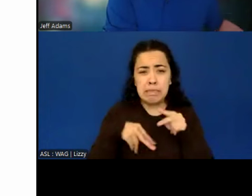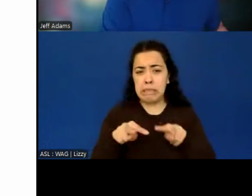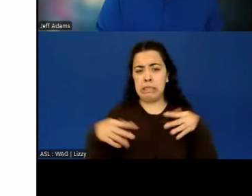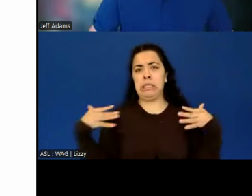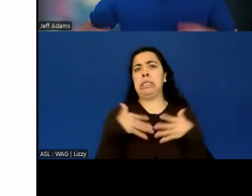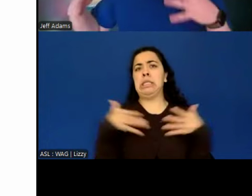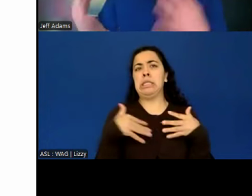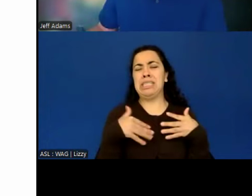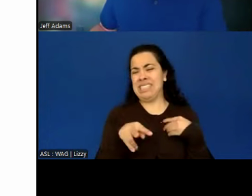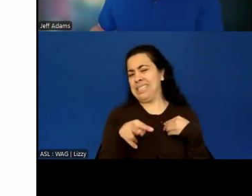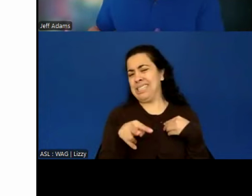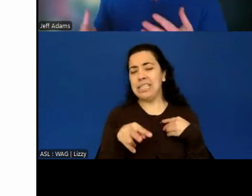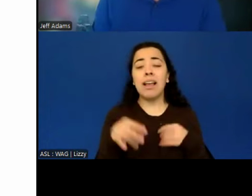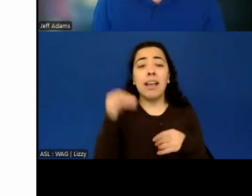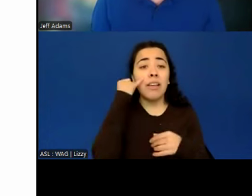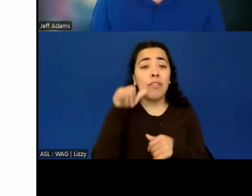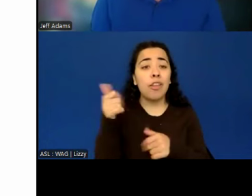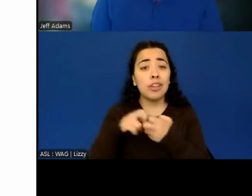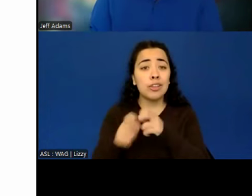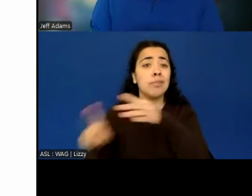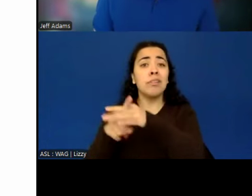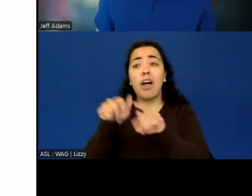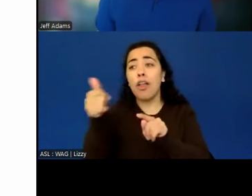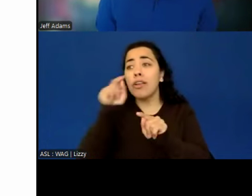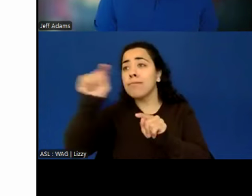that occur. Accessibility issues are going to be introduced. That's just the way it is,